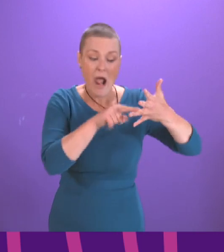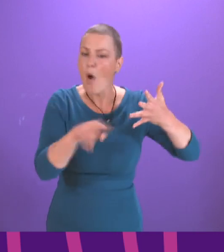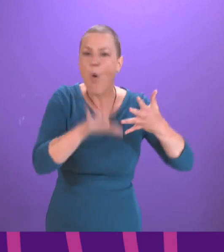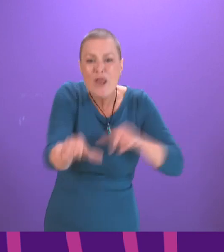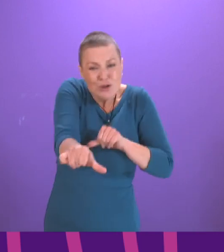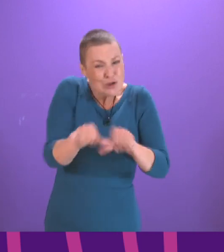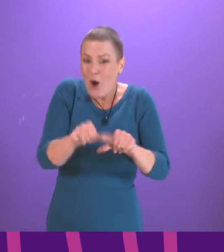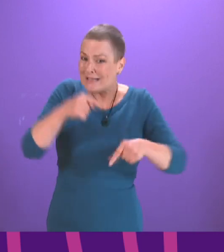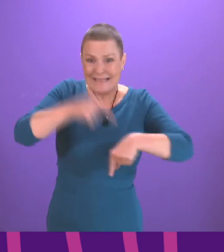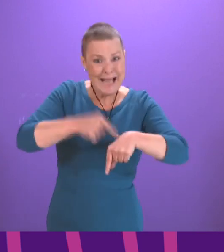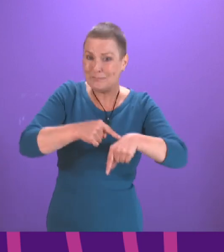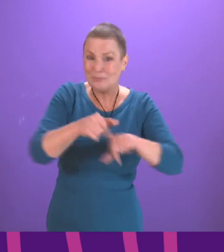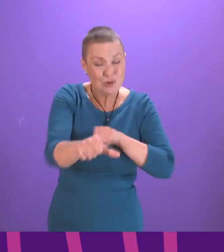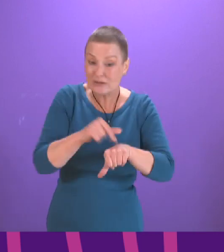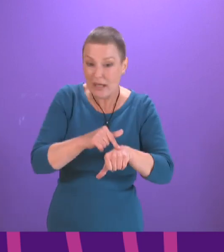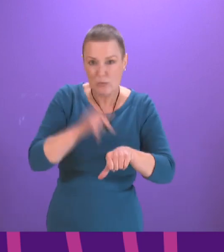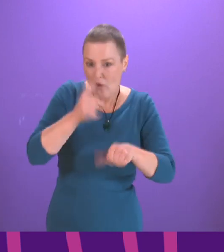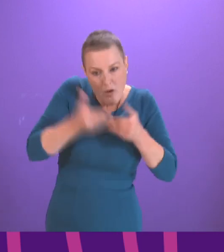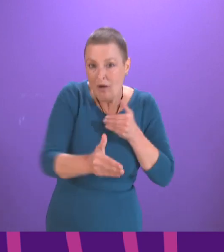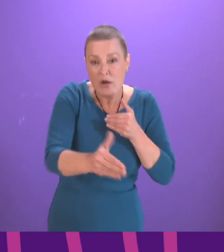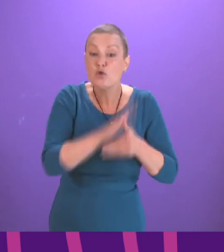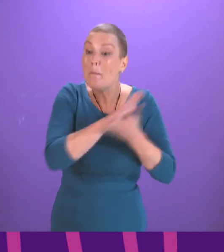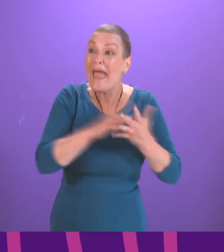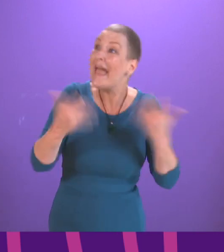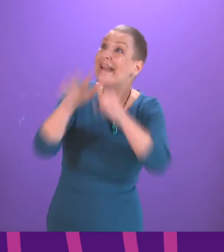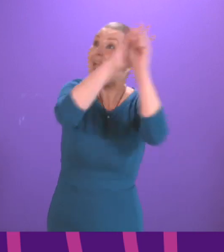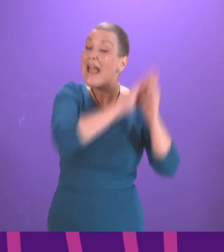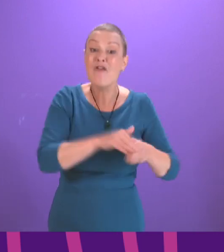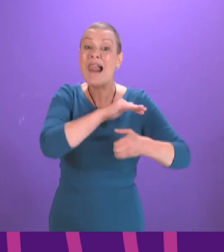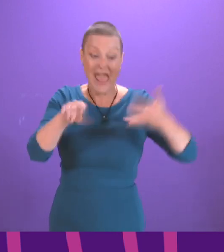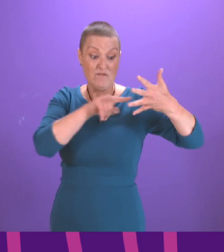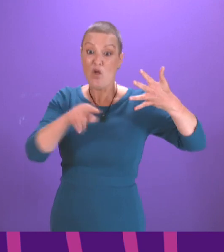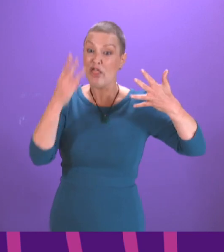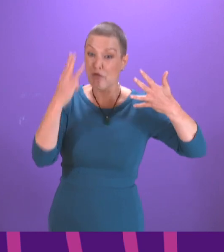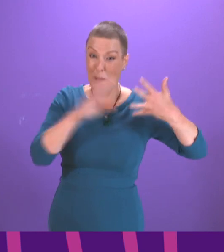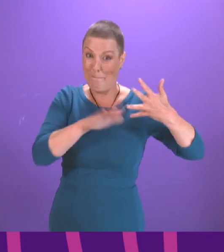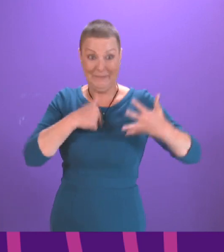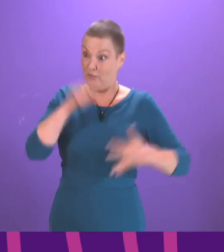a time as possible. If any area is at level 3, the collective aim of those who live there,